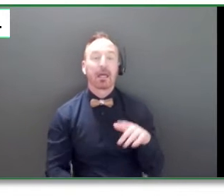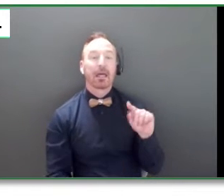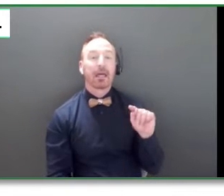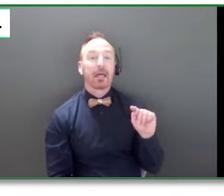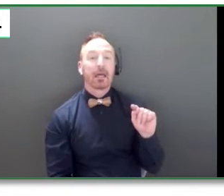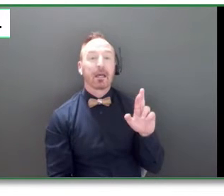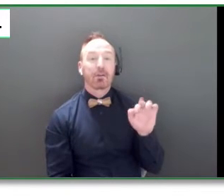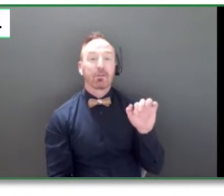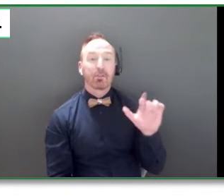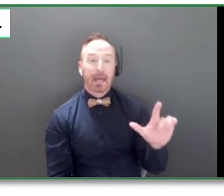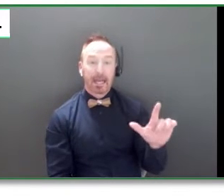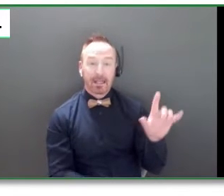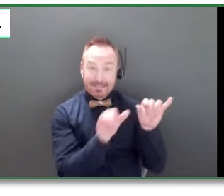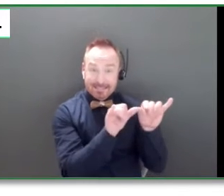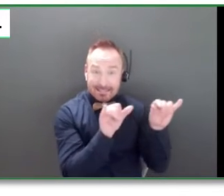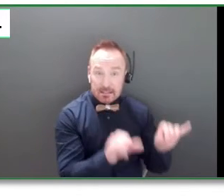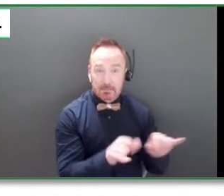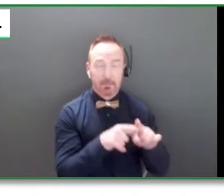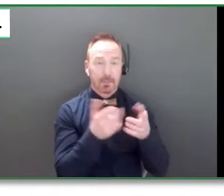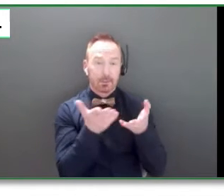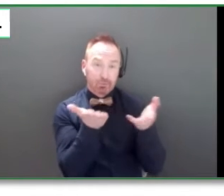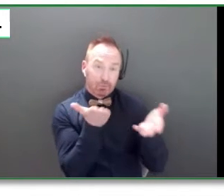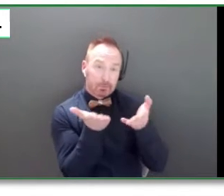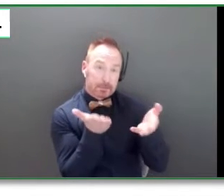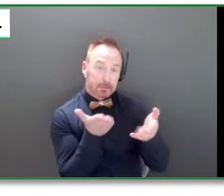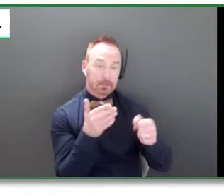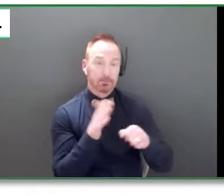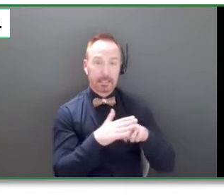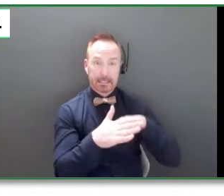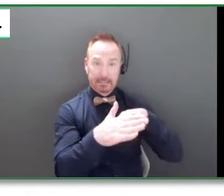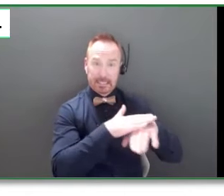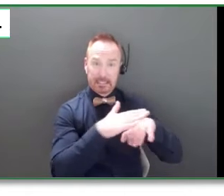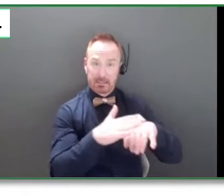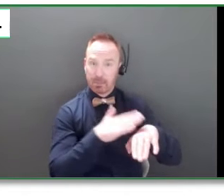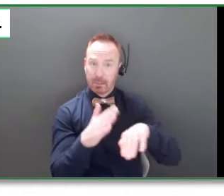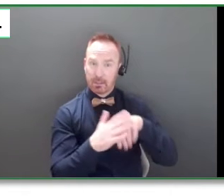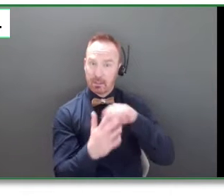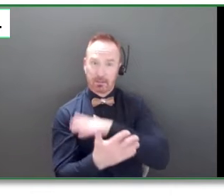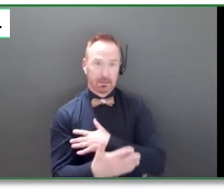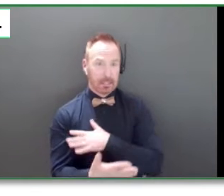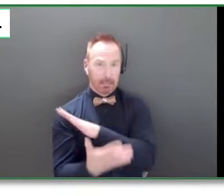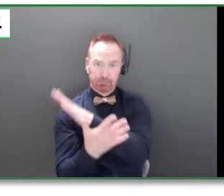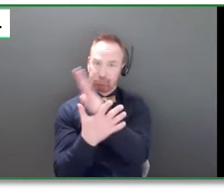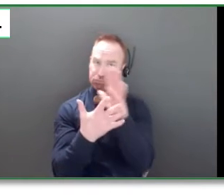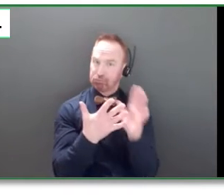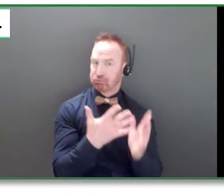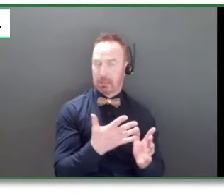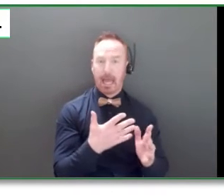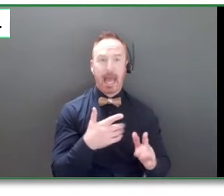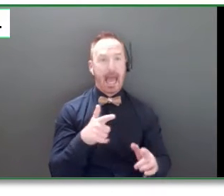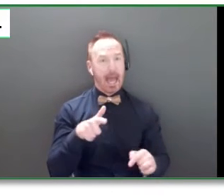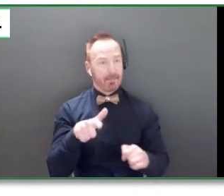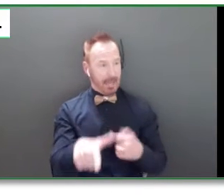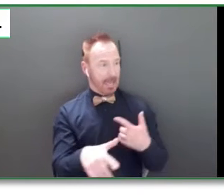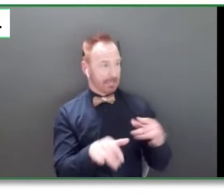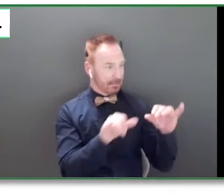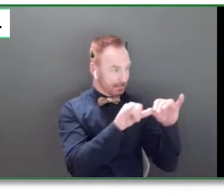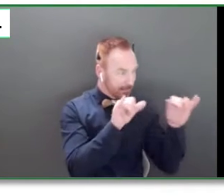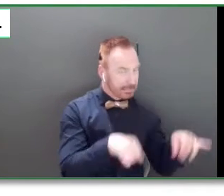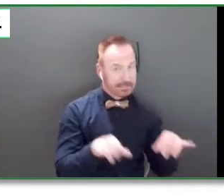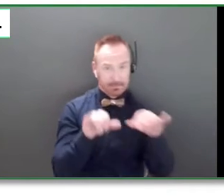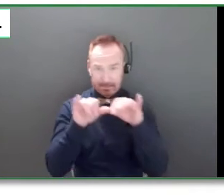need to be accessible and integrated together so that the entire population